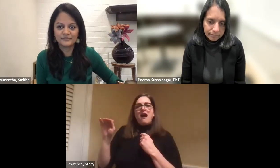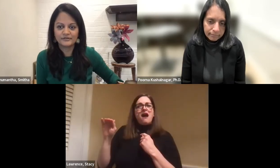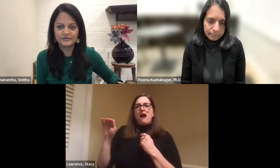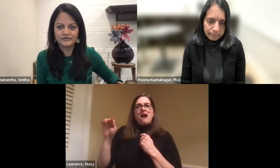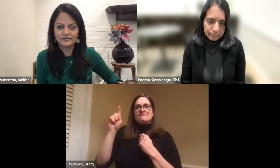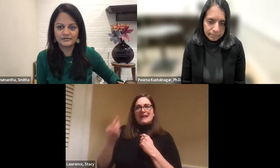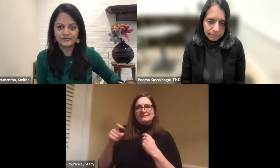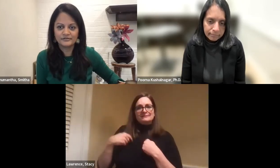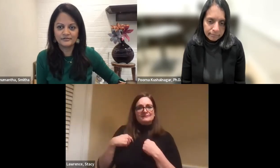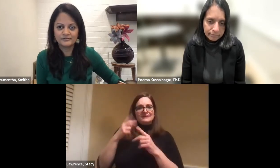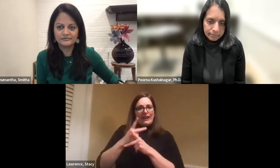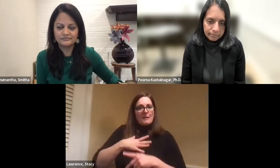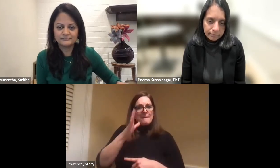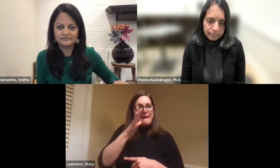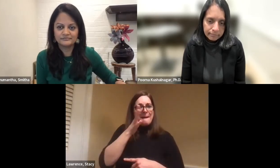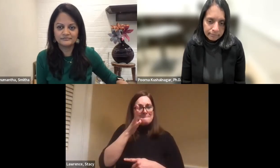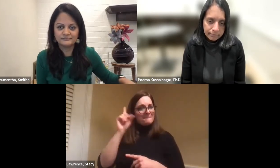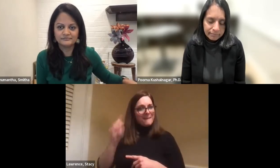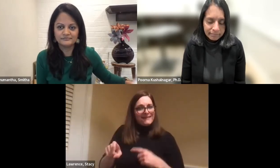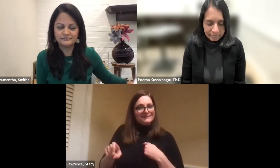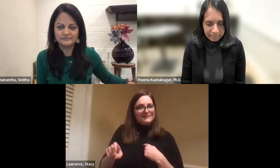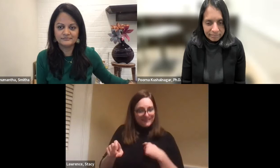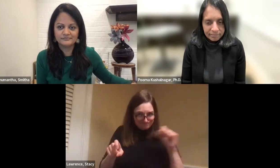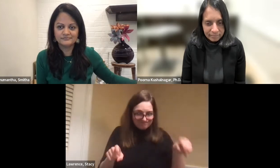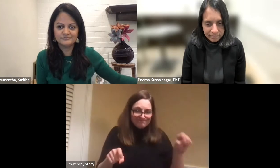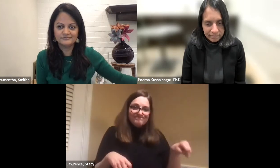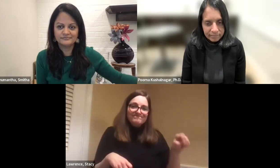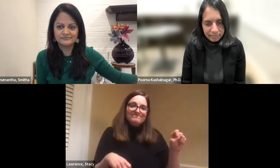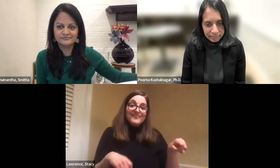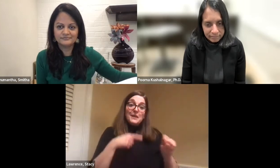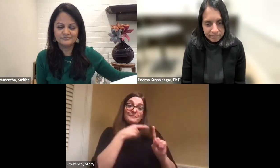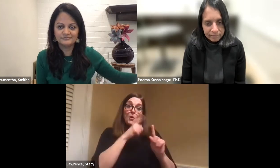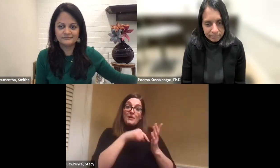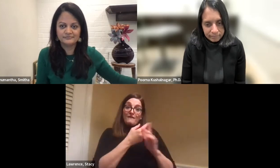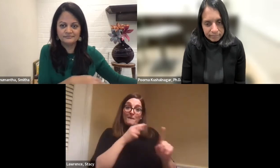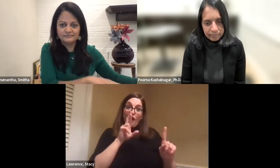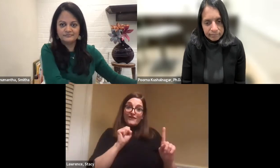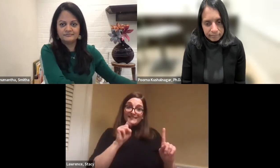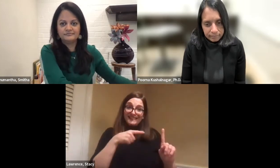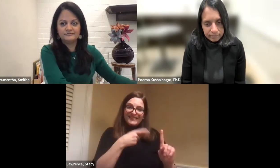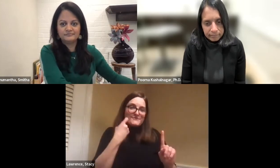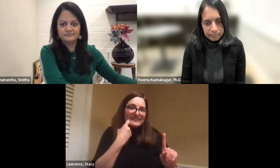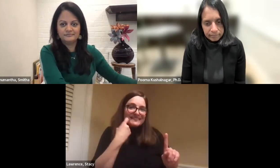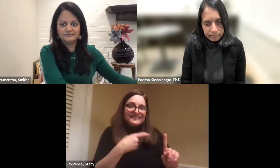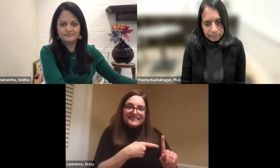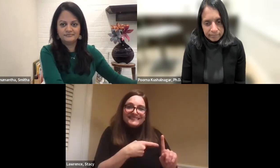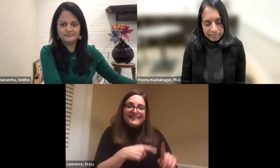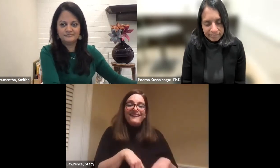oh, just an amazing asset, you know, just saying, yeah-- I mean, Hunter had to take care of his mom.